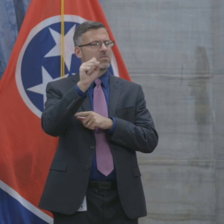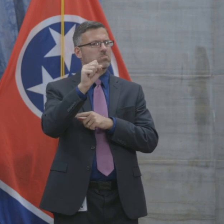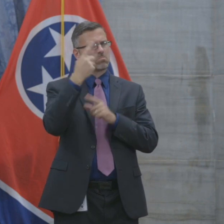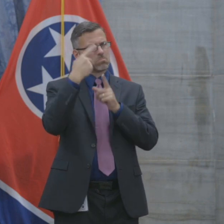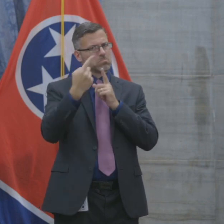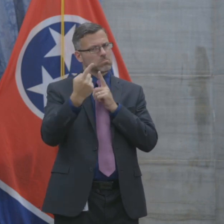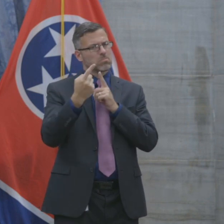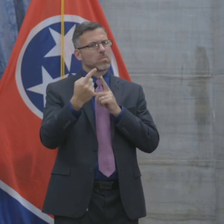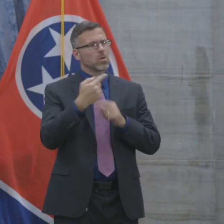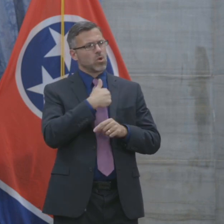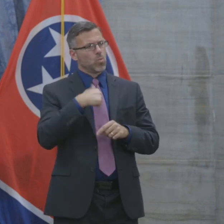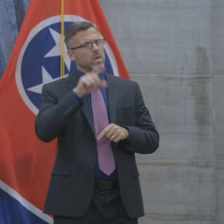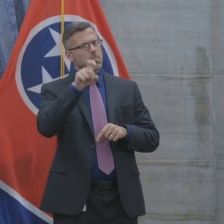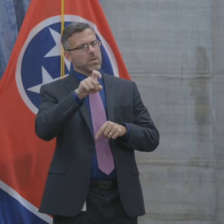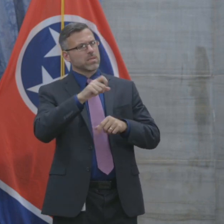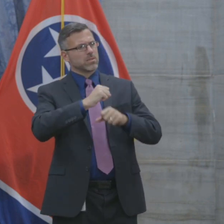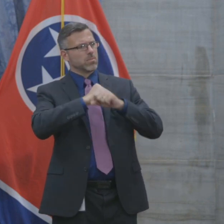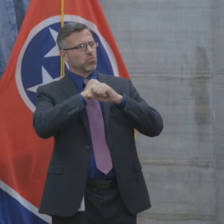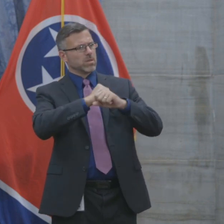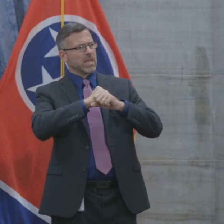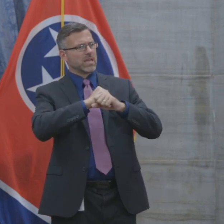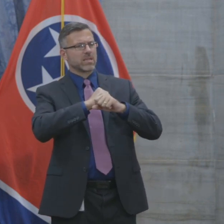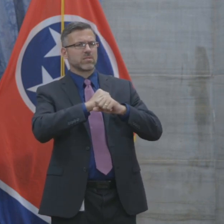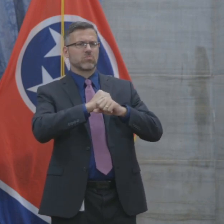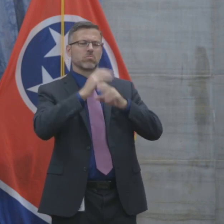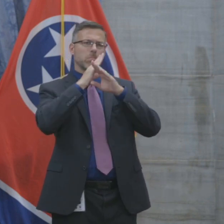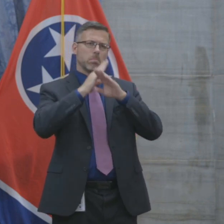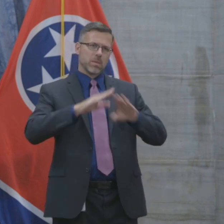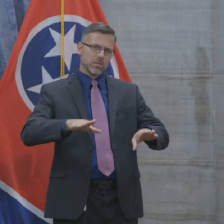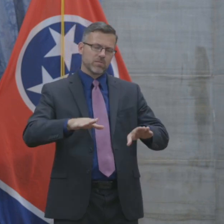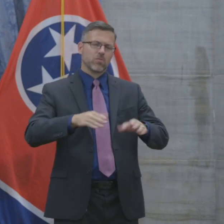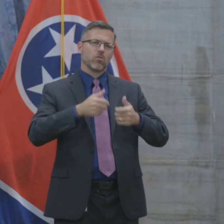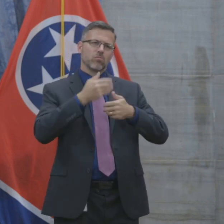memorial plaza as opposed to some of the people who protested